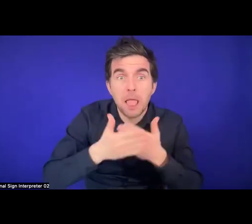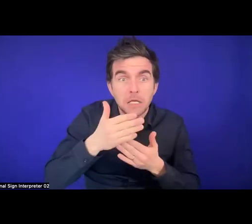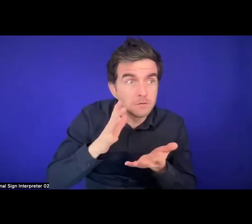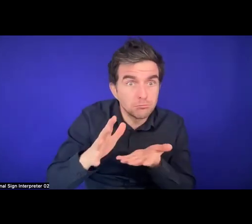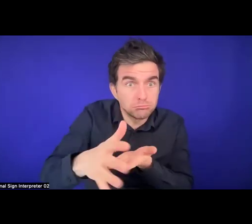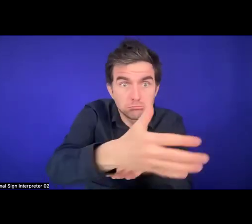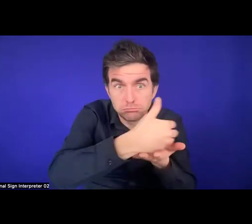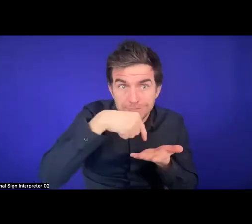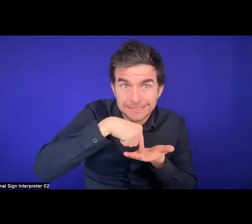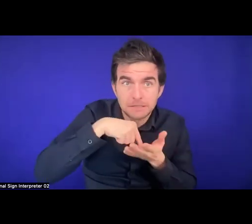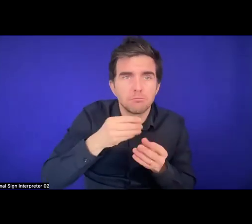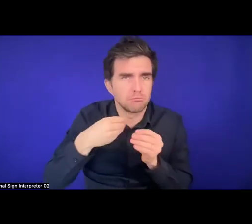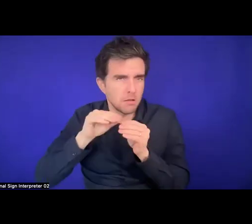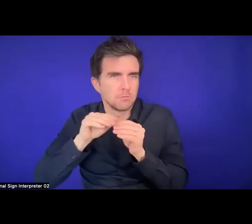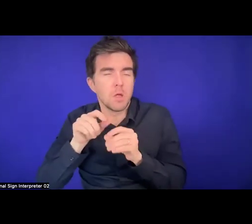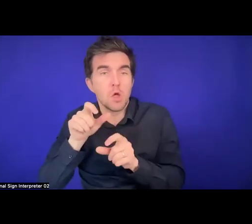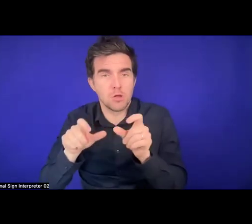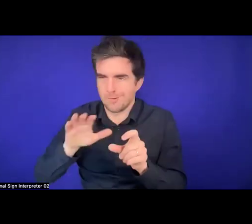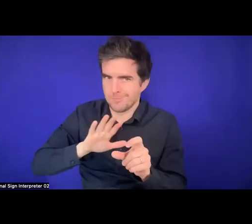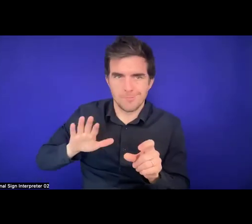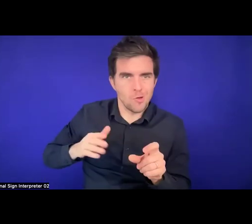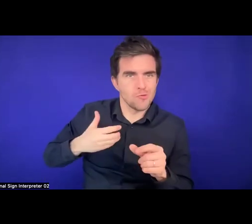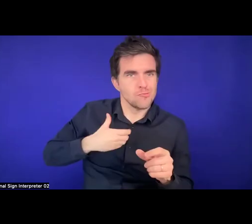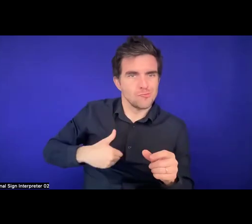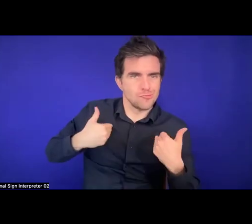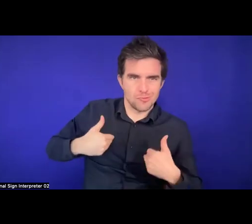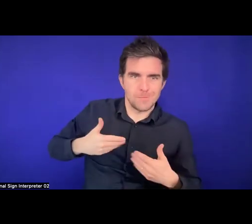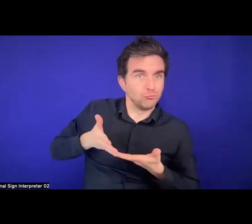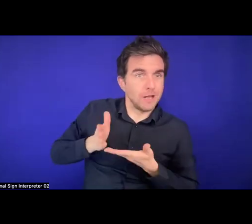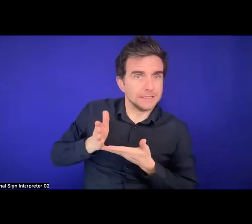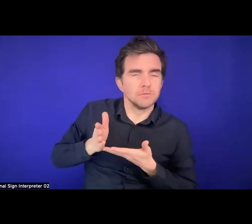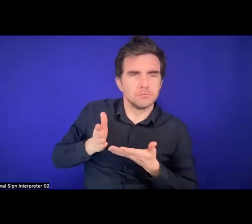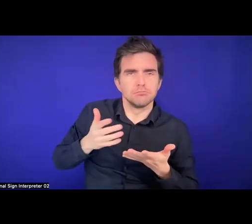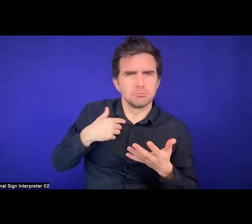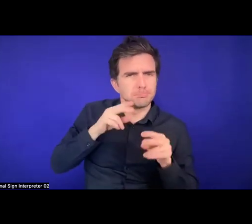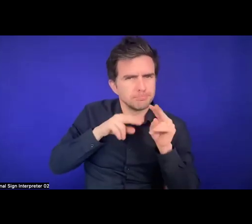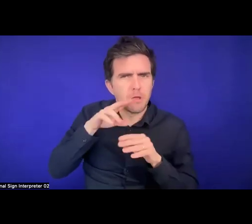and I became more curious about the impact of AI on disability rights, how it both